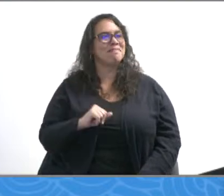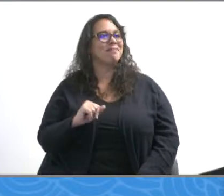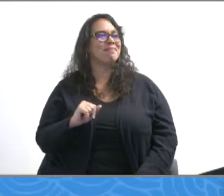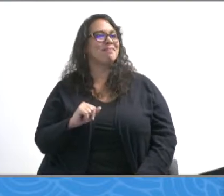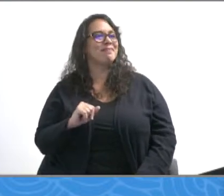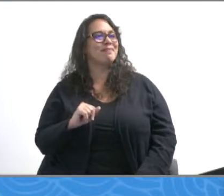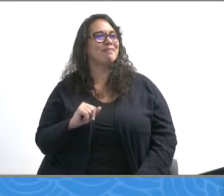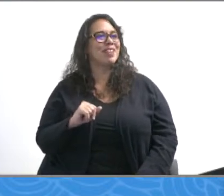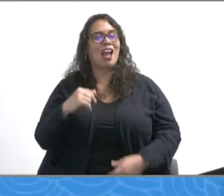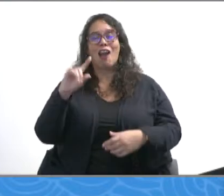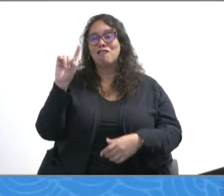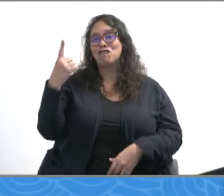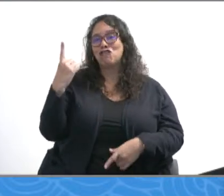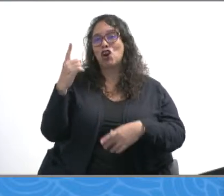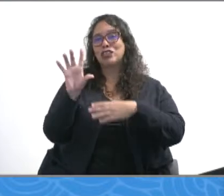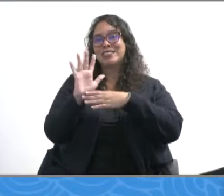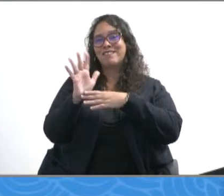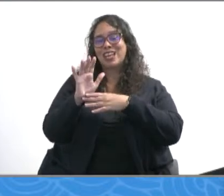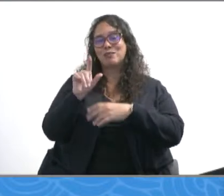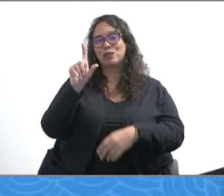I made my first film in 2005,